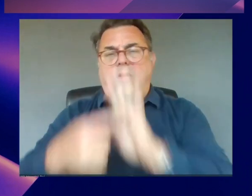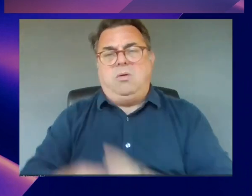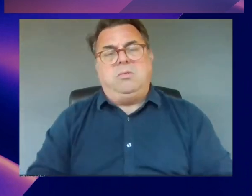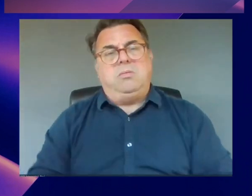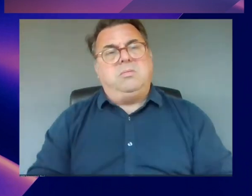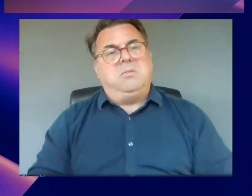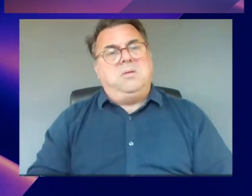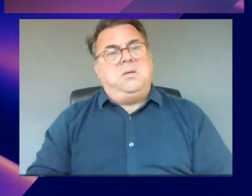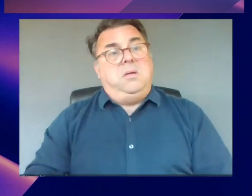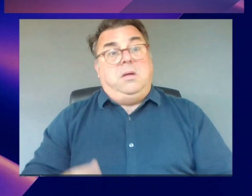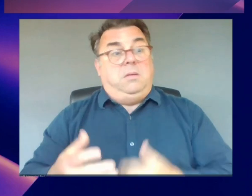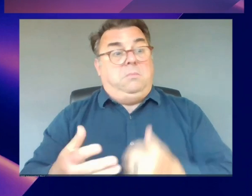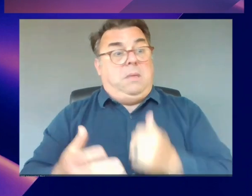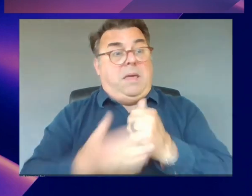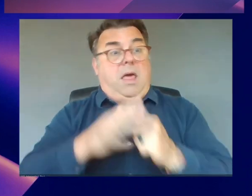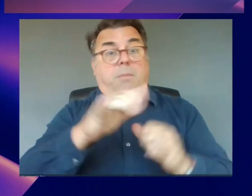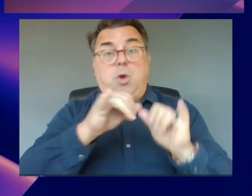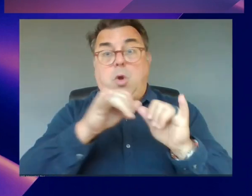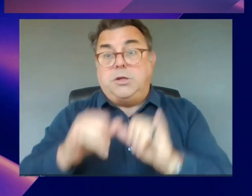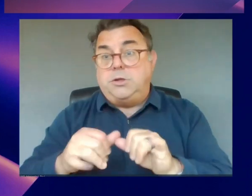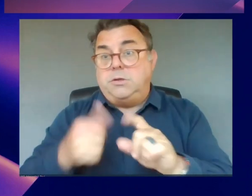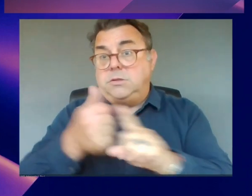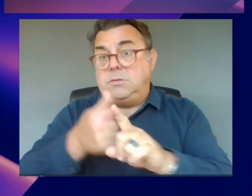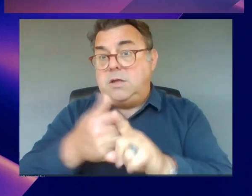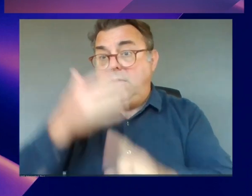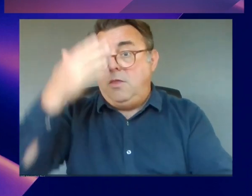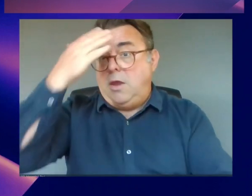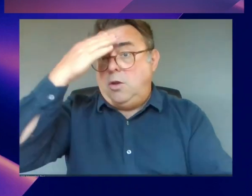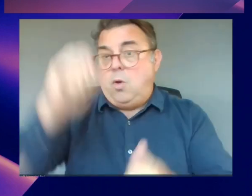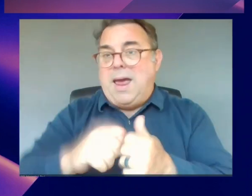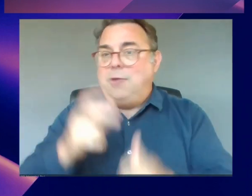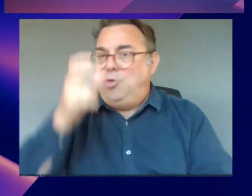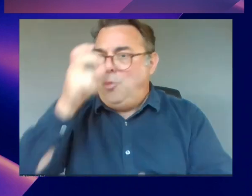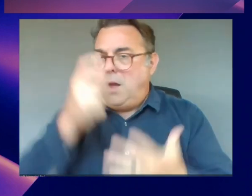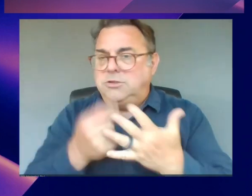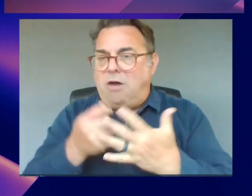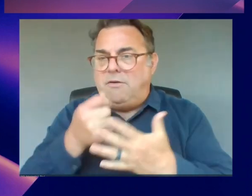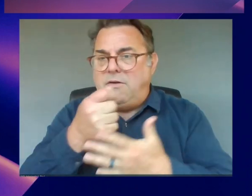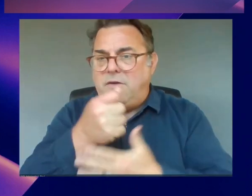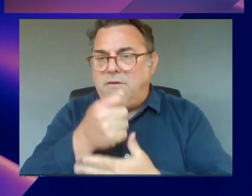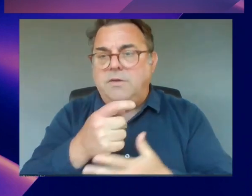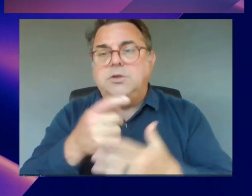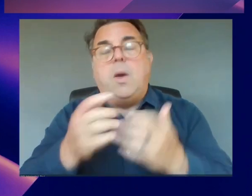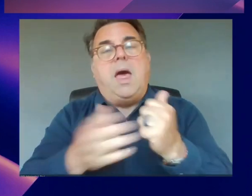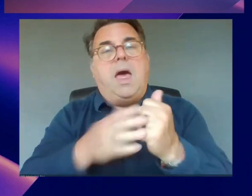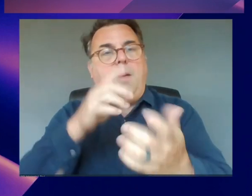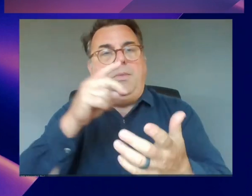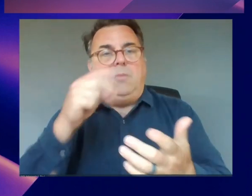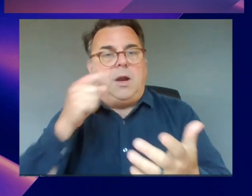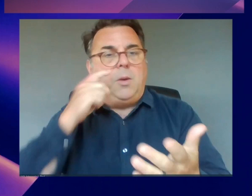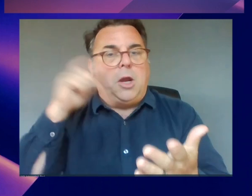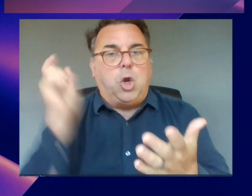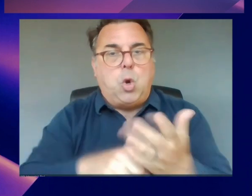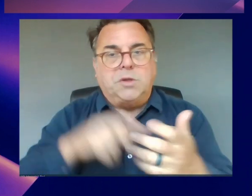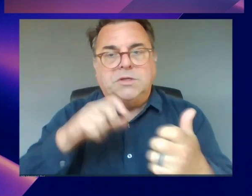who don't know how to debug some of these things, getting them to the problem faster. Absolutely, yeah, agreed. I think that's a great observation.